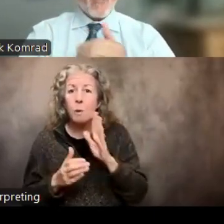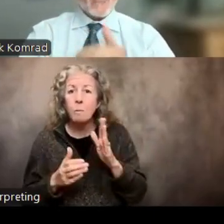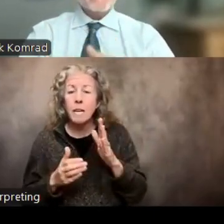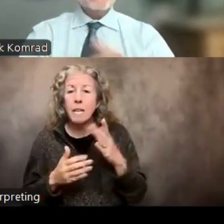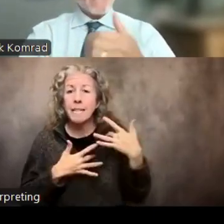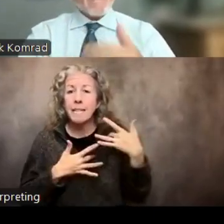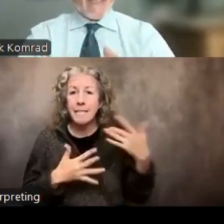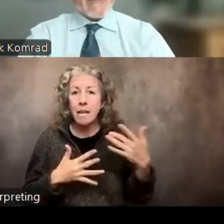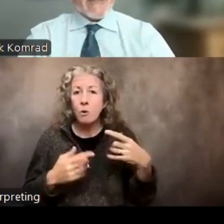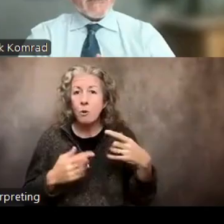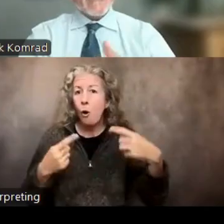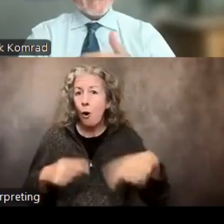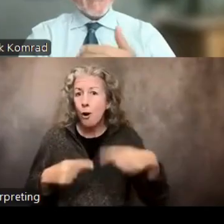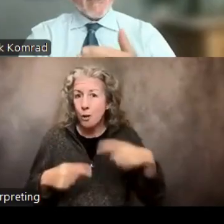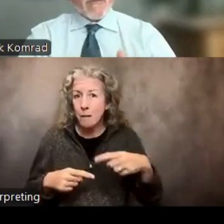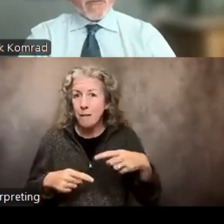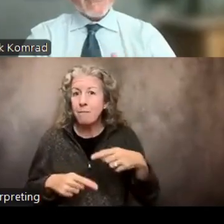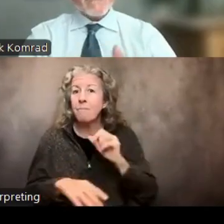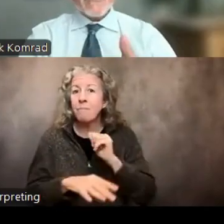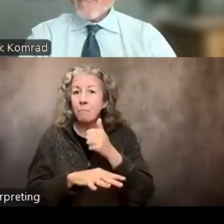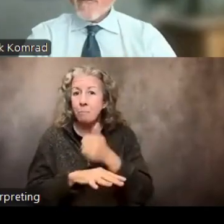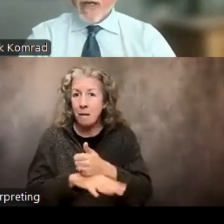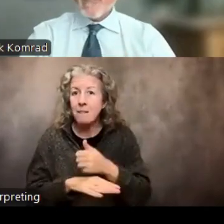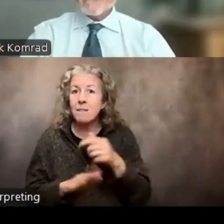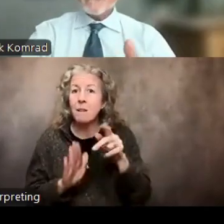arguments on the basis of the principles of fairness and